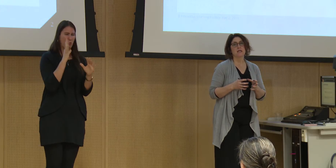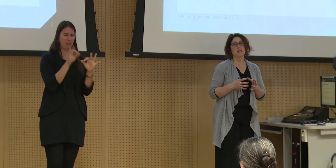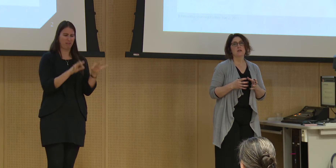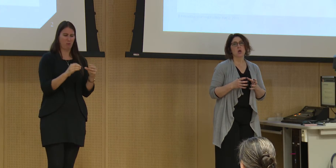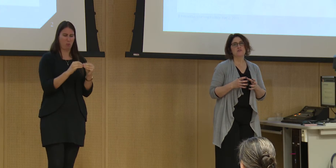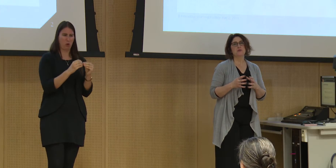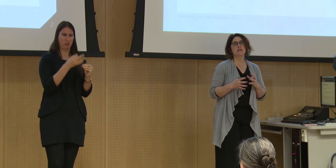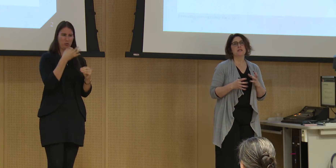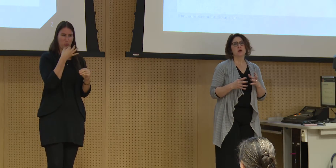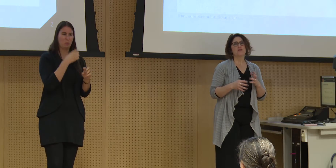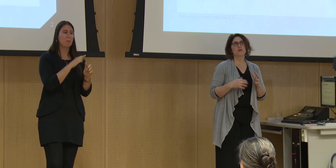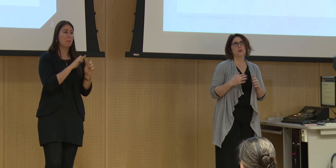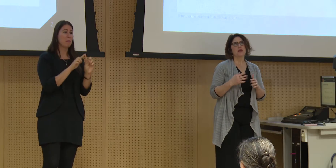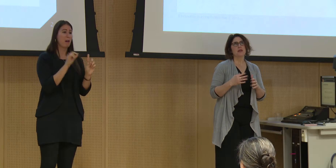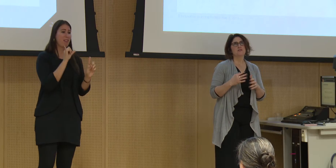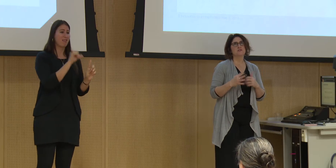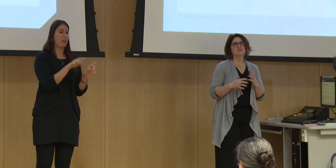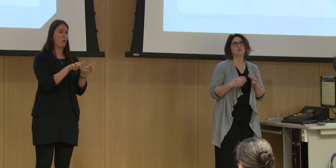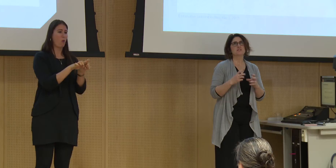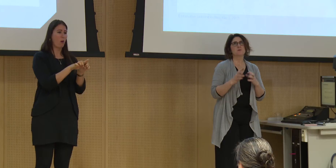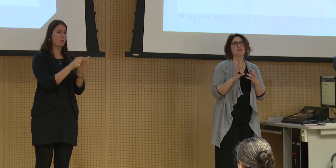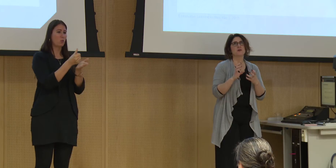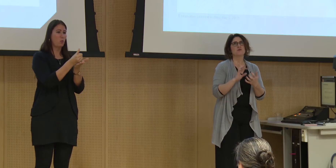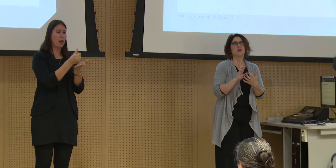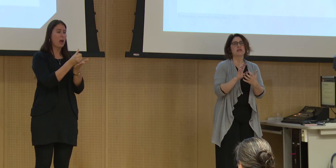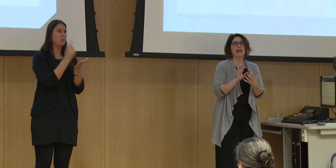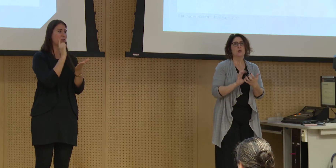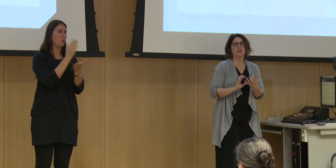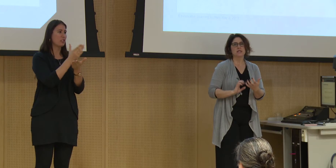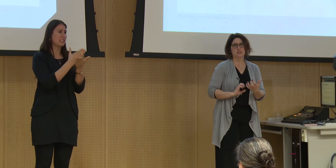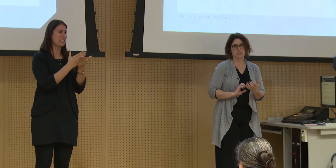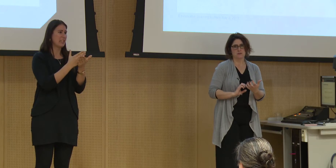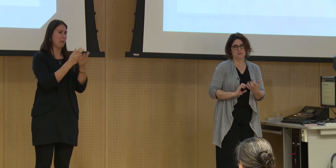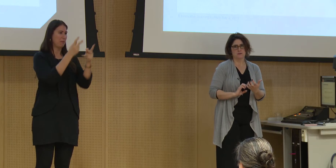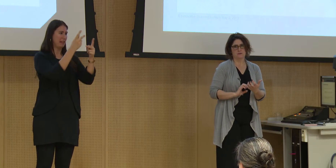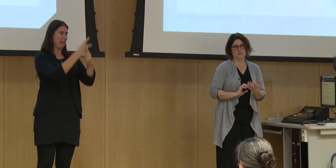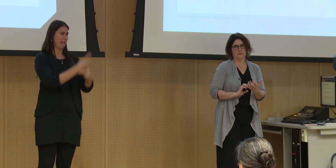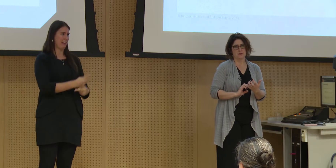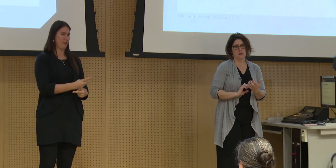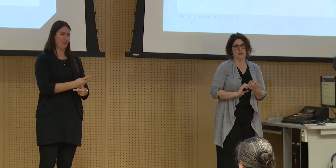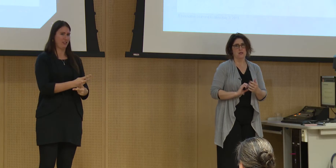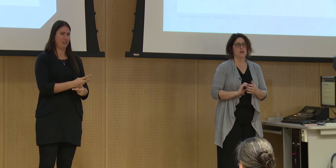it also assists with some of those calculations.